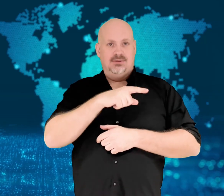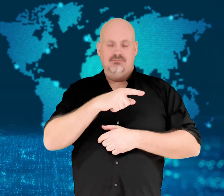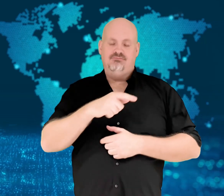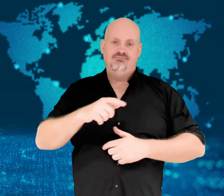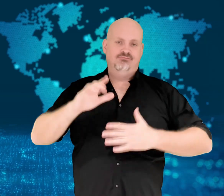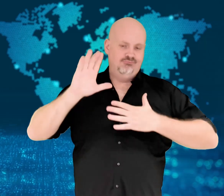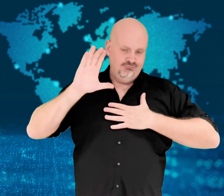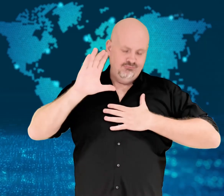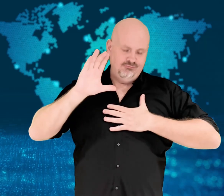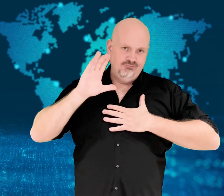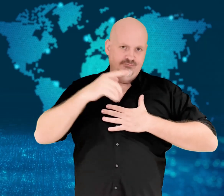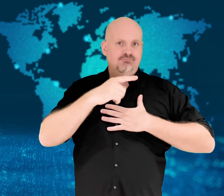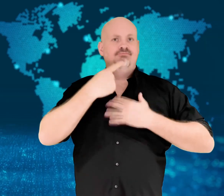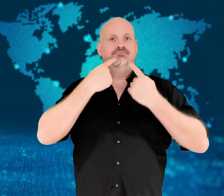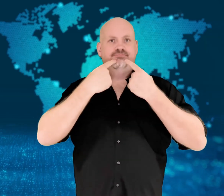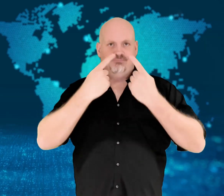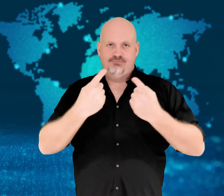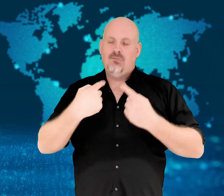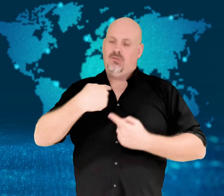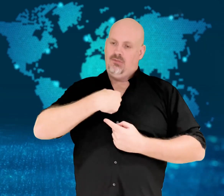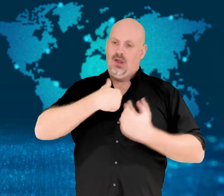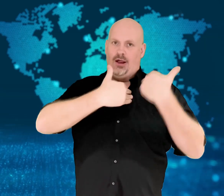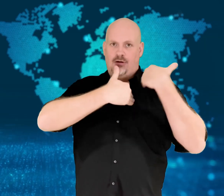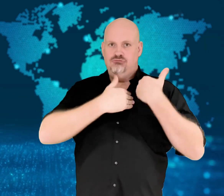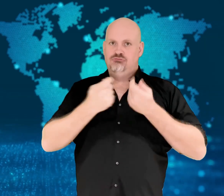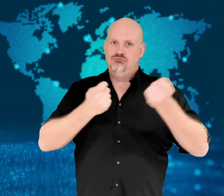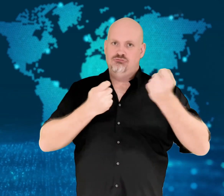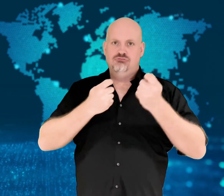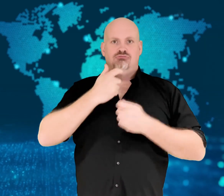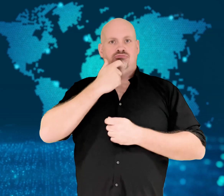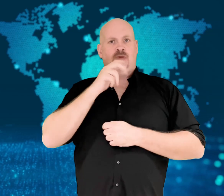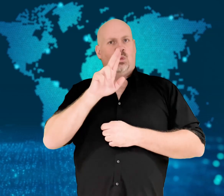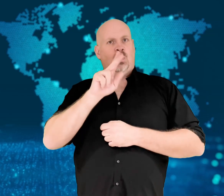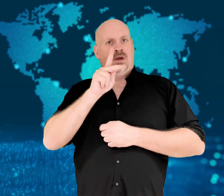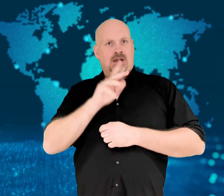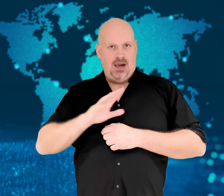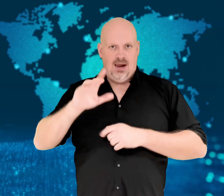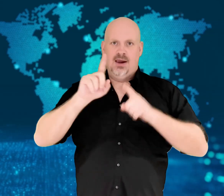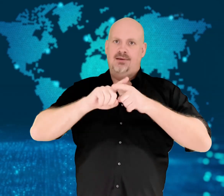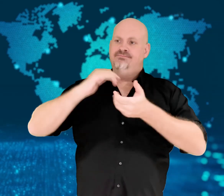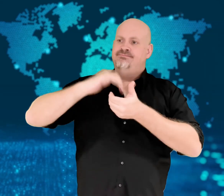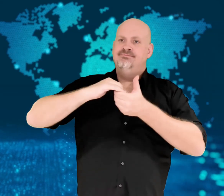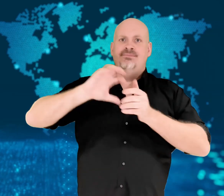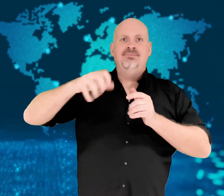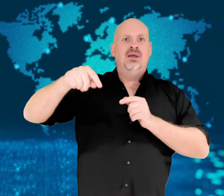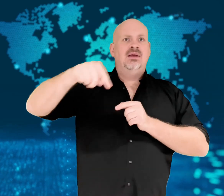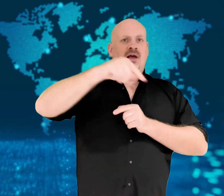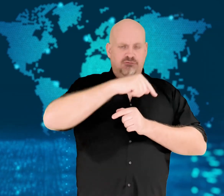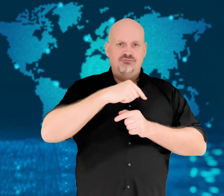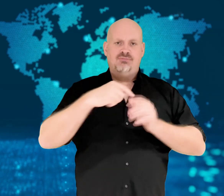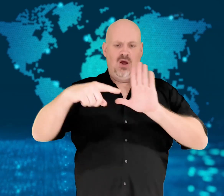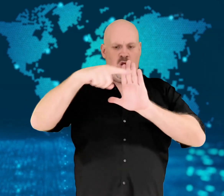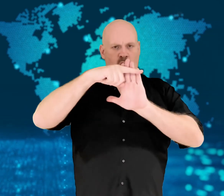King Charles will also be asked to give an oath that he will govern